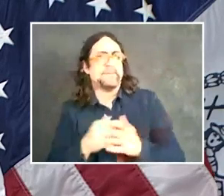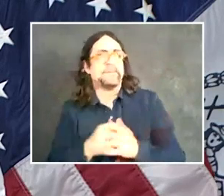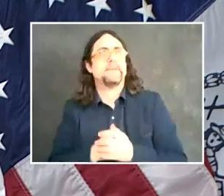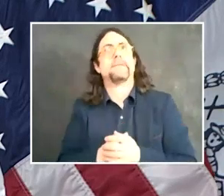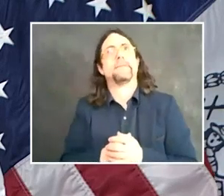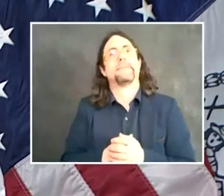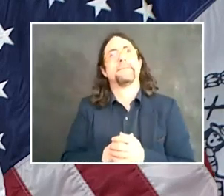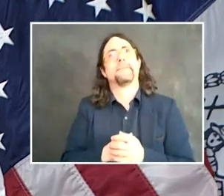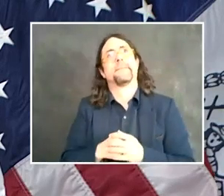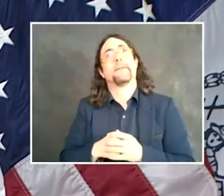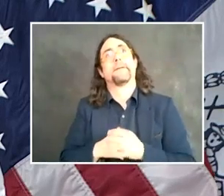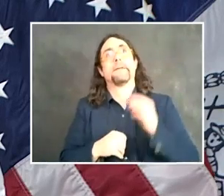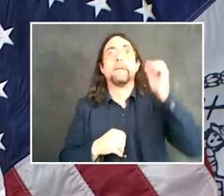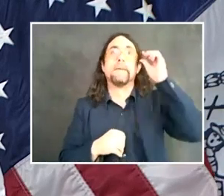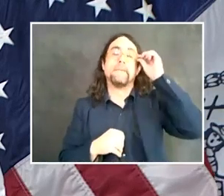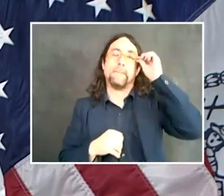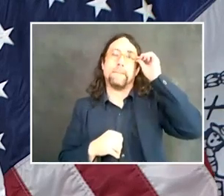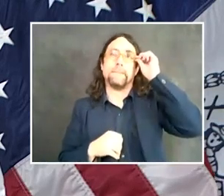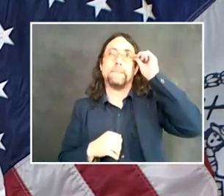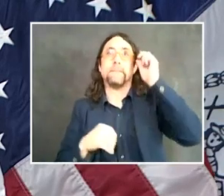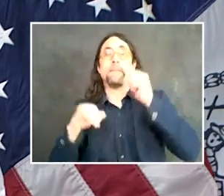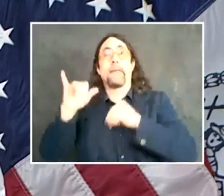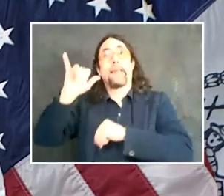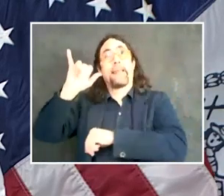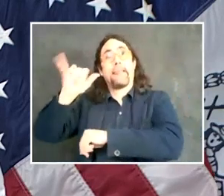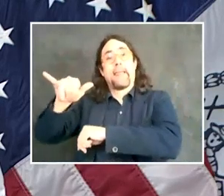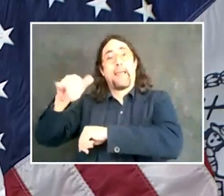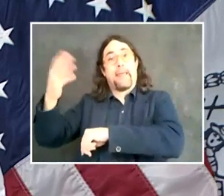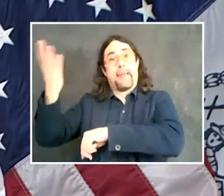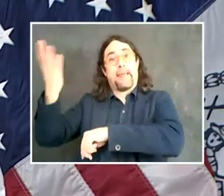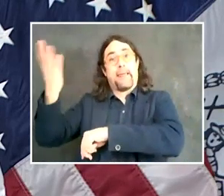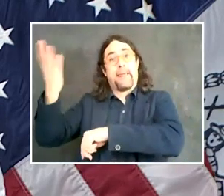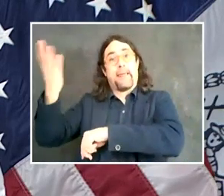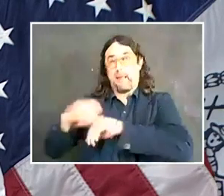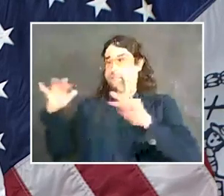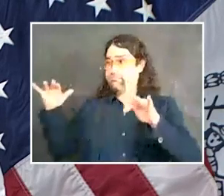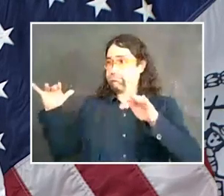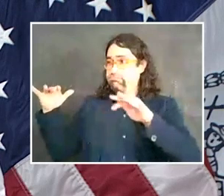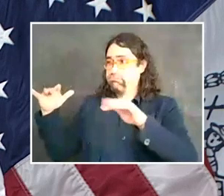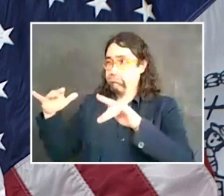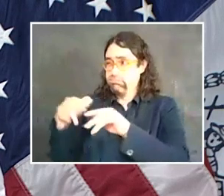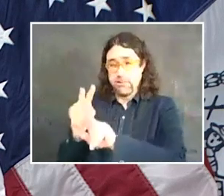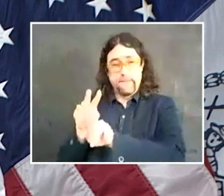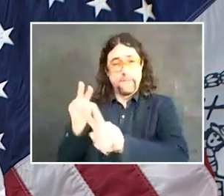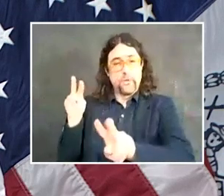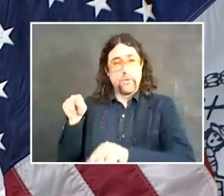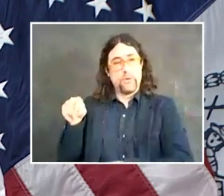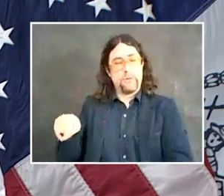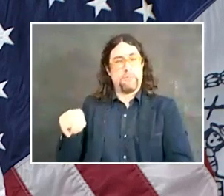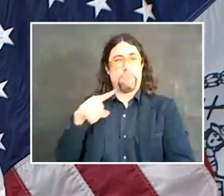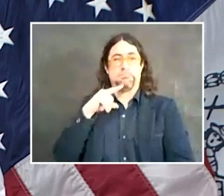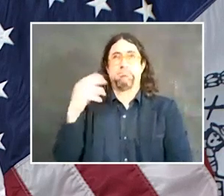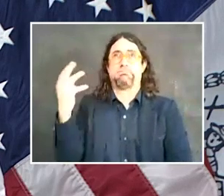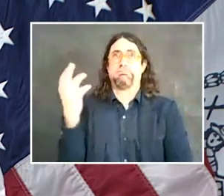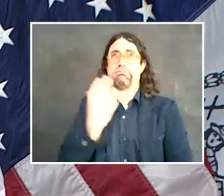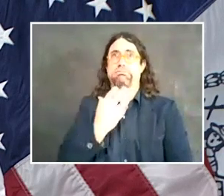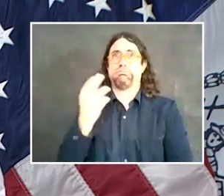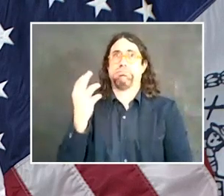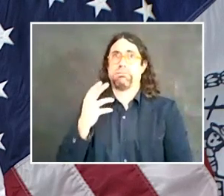LIKE A RELEASE OF A VALVE. THERE'S GOING TO BE A LEVEL OF